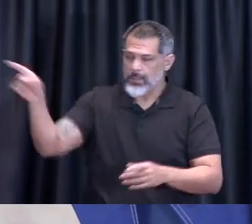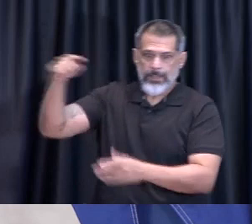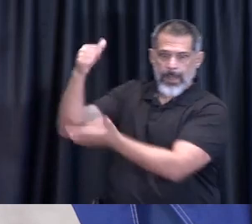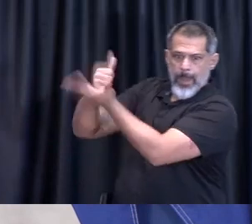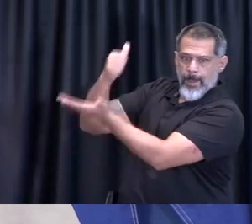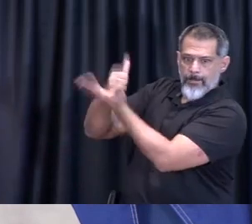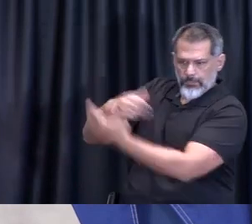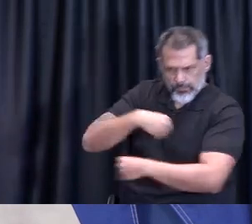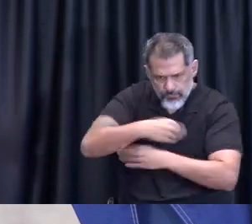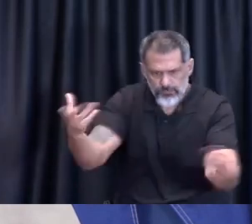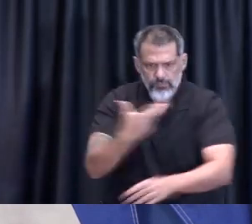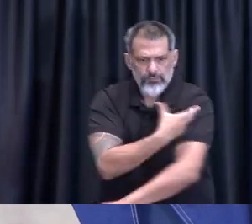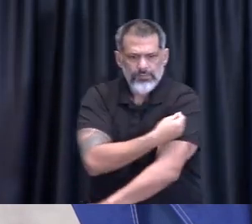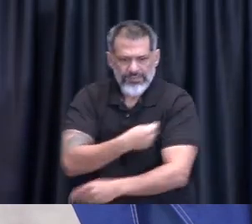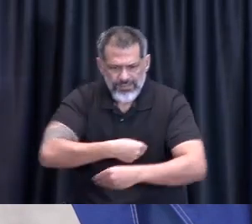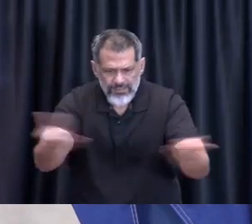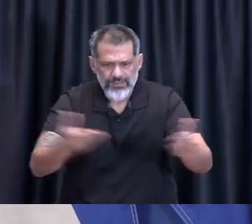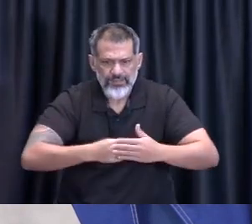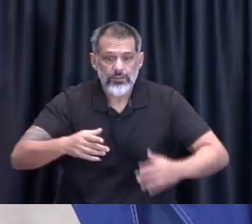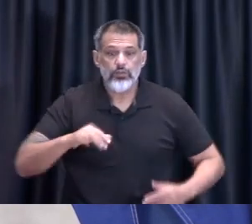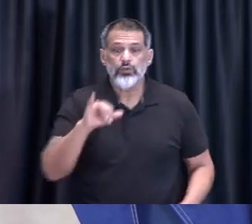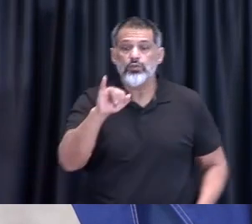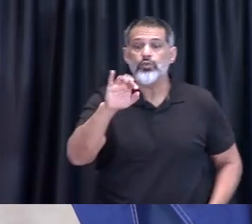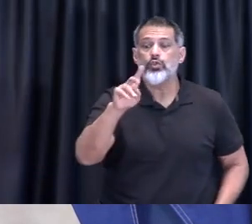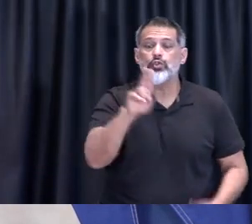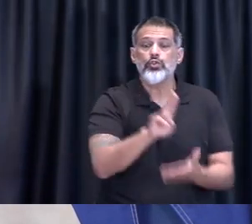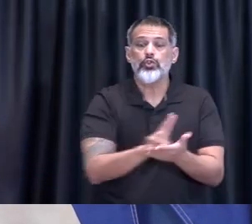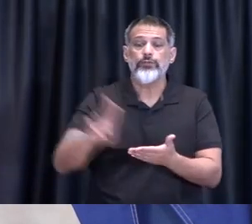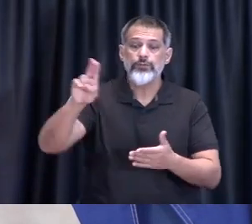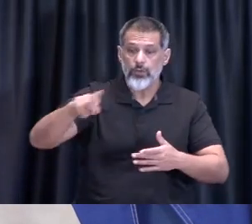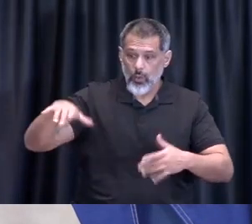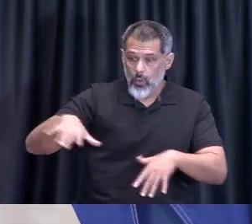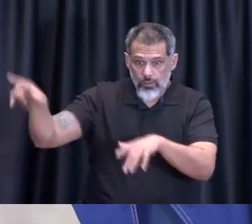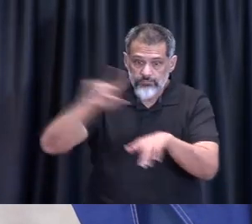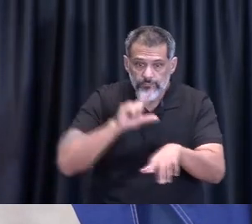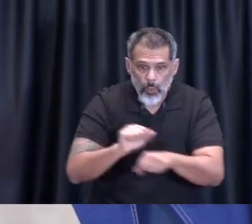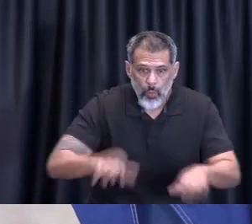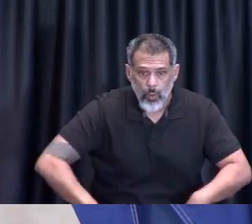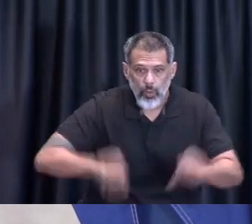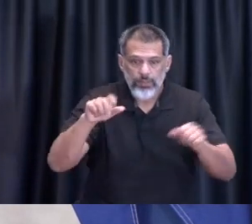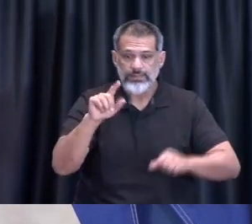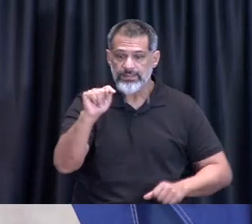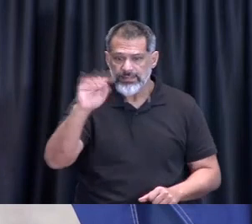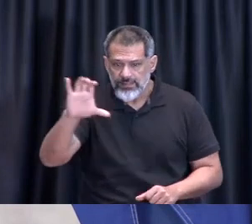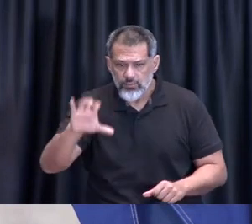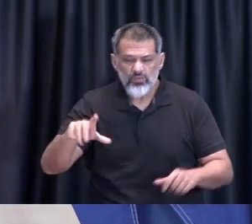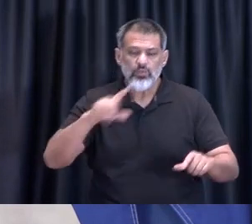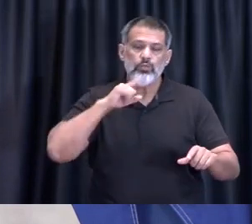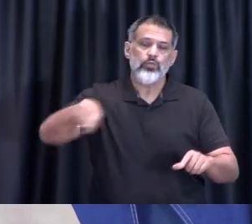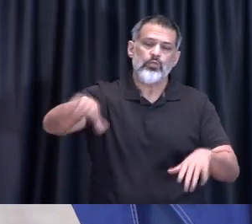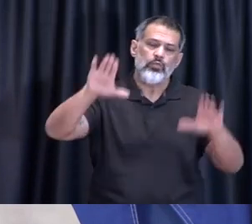Tennis Canada and York University, who are our hosts. And the TTC who did a great job with busses. They contributed to the cause to